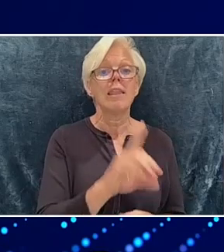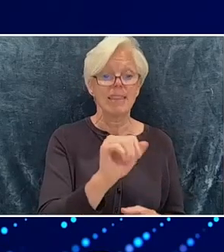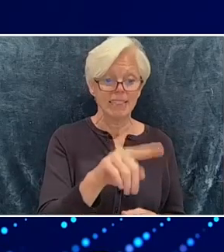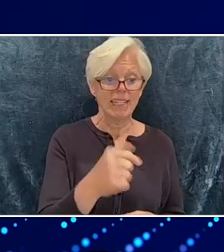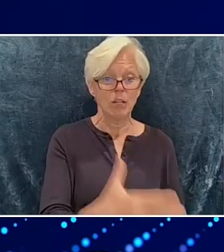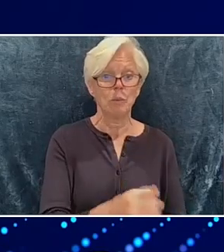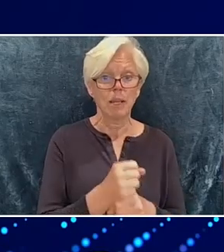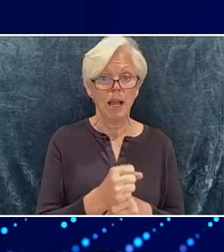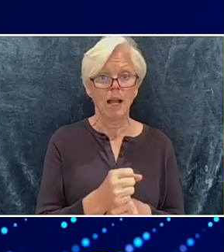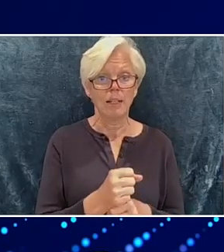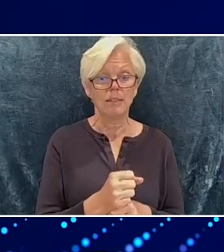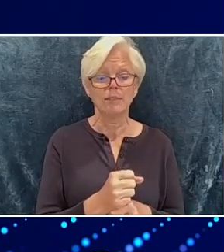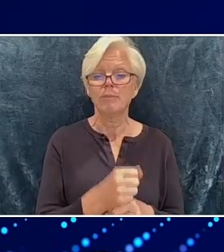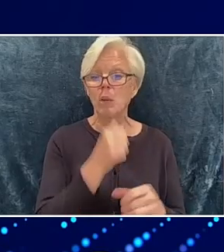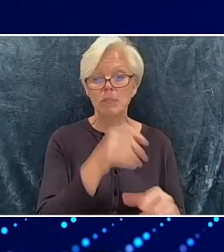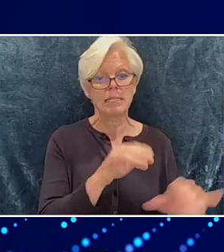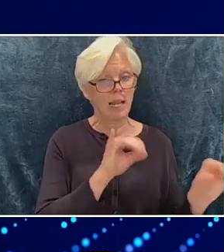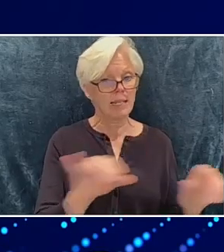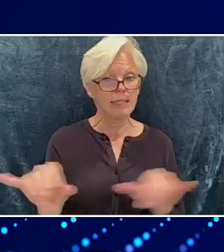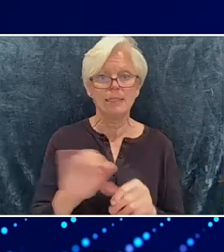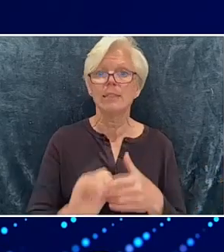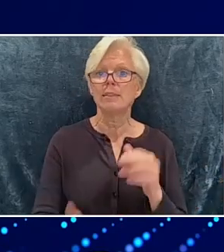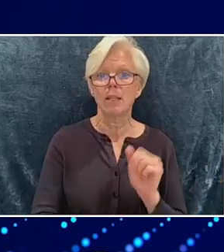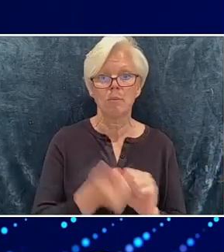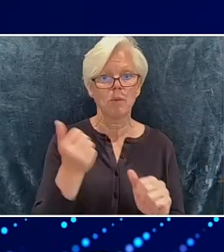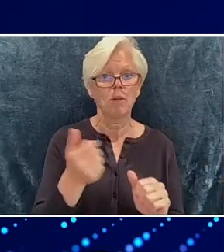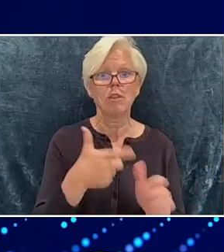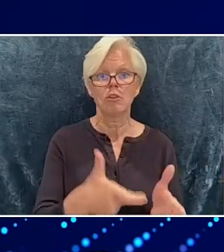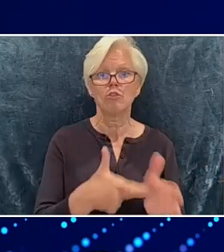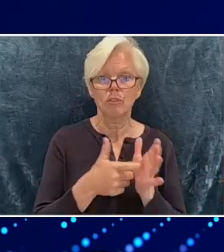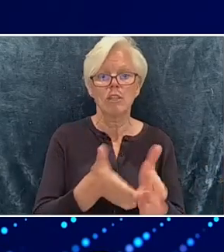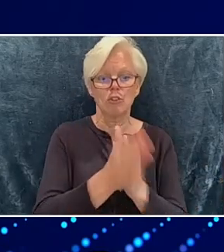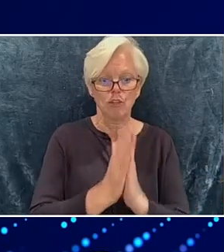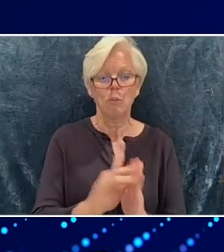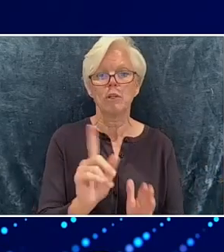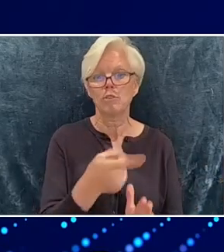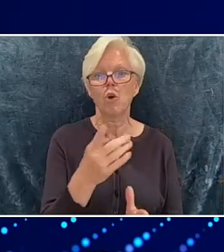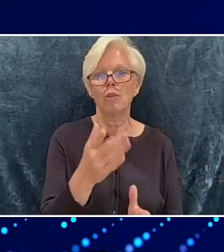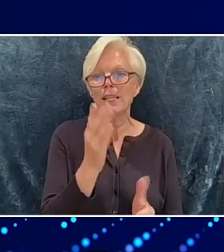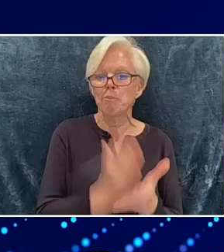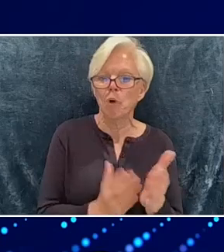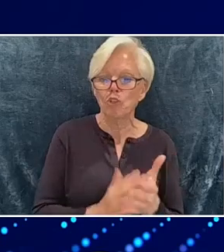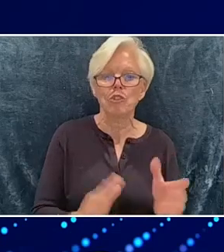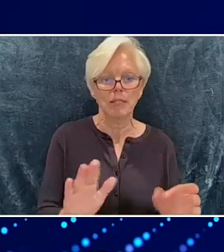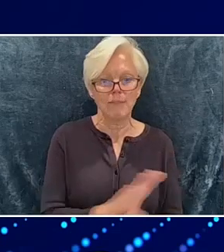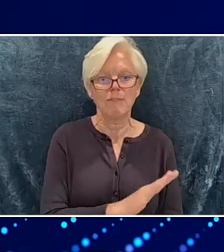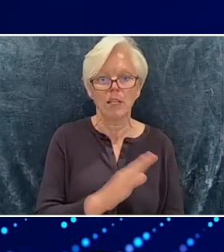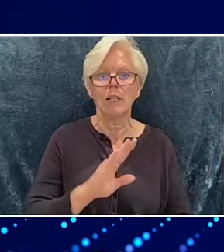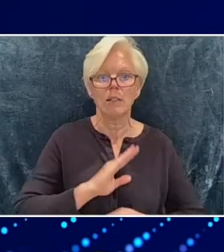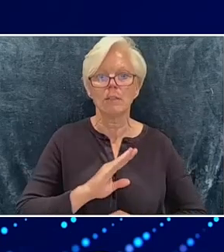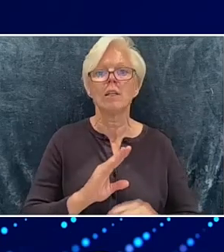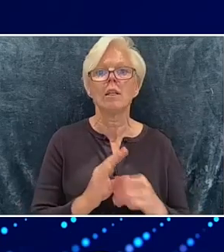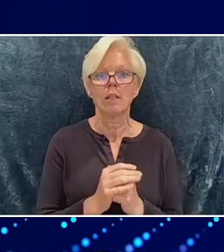inconsistent and in most cases the request was only partially fulfilled. This highlights the need for data collection to be a priority.